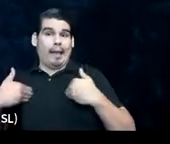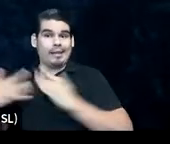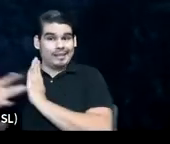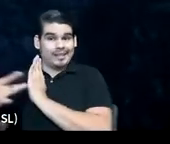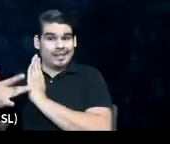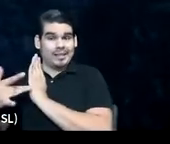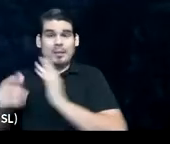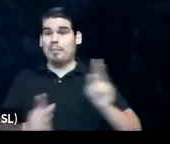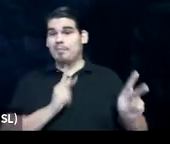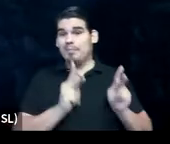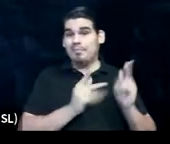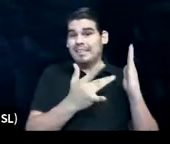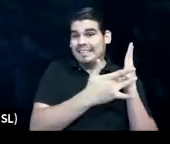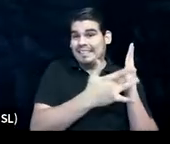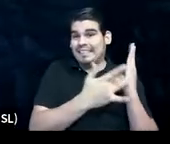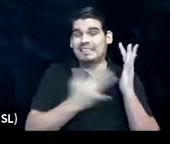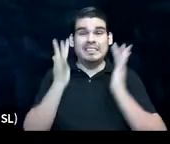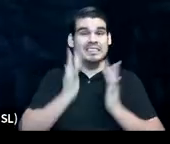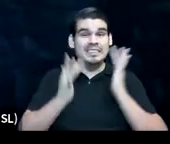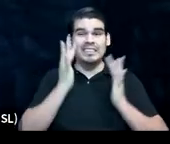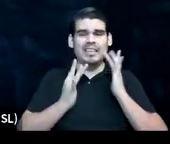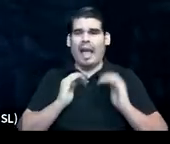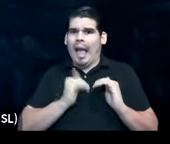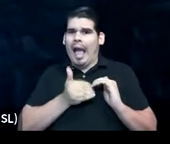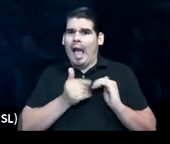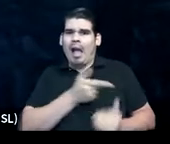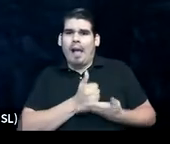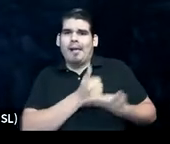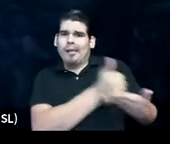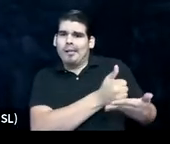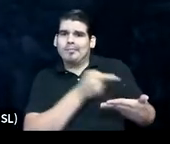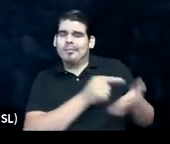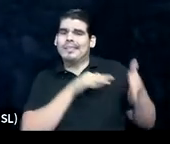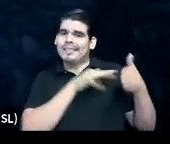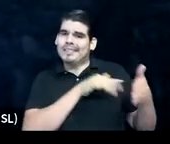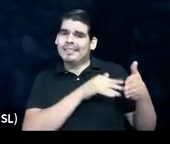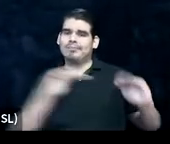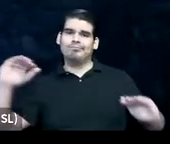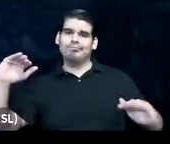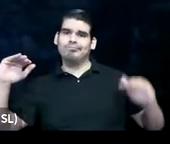we still need to use computers like even if you use the computers that the at your college on campus, you still need to